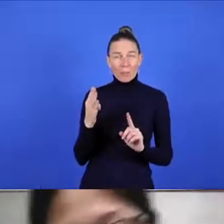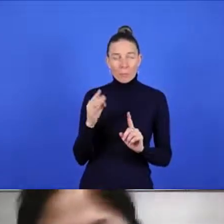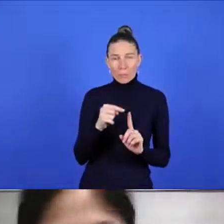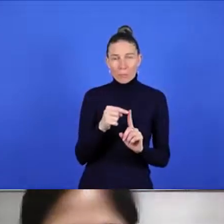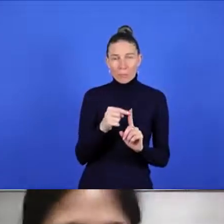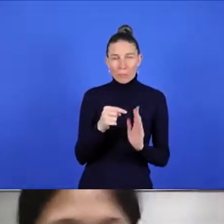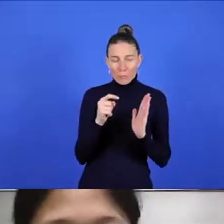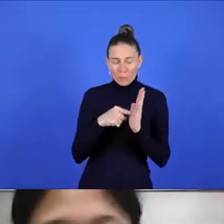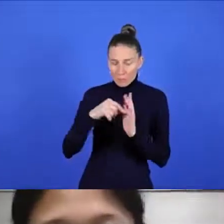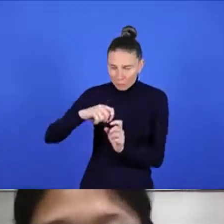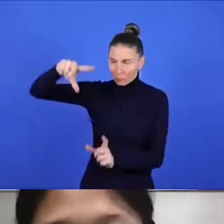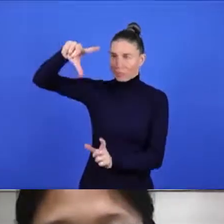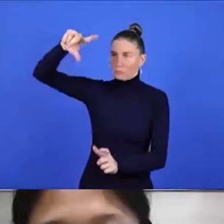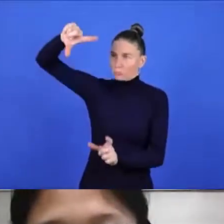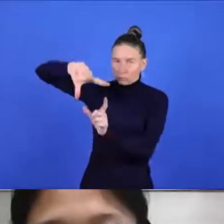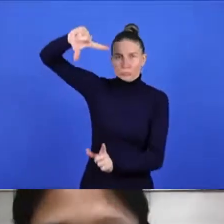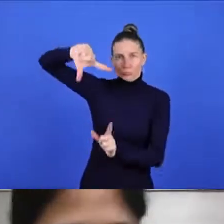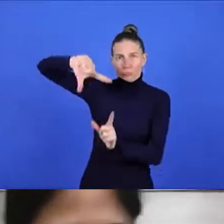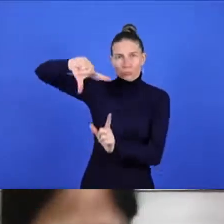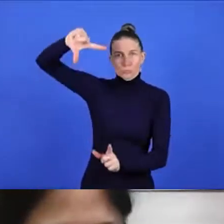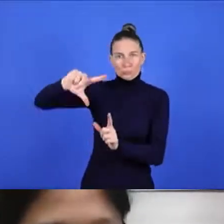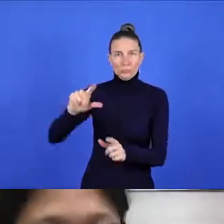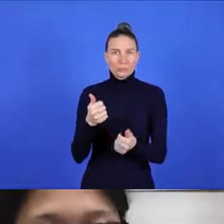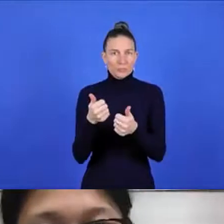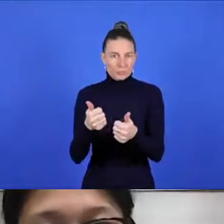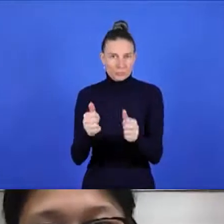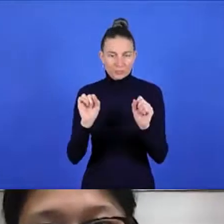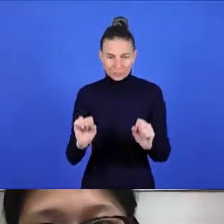the link to the captions, and then adjust